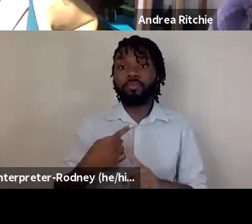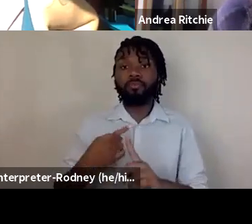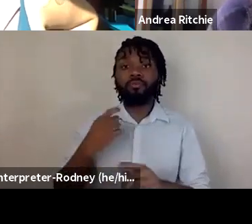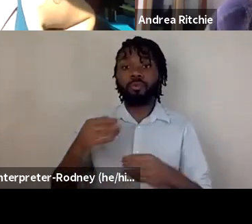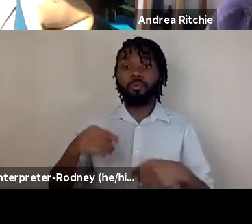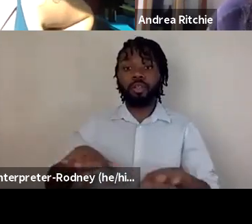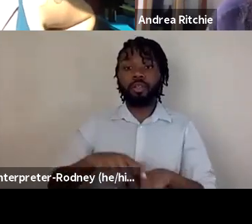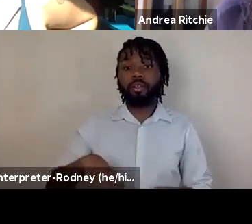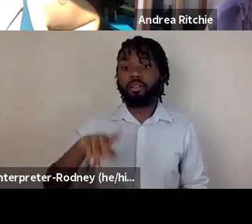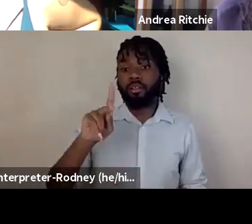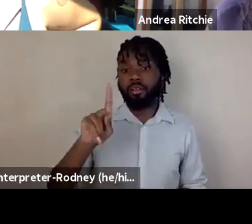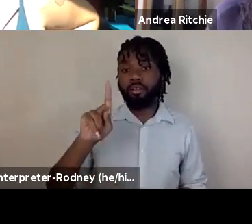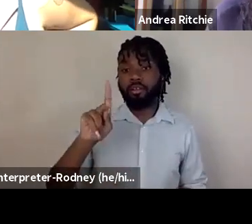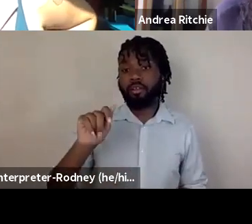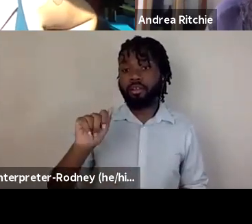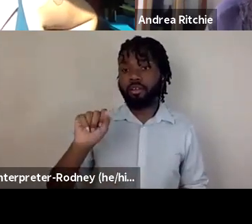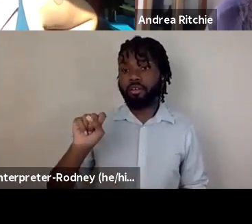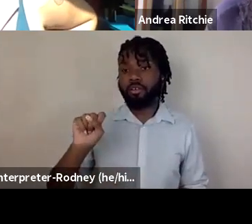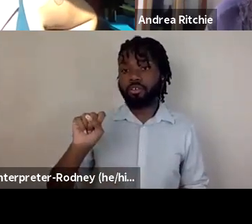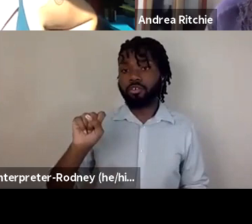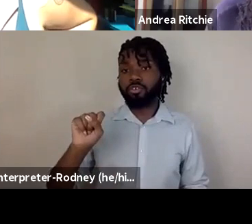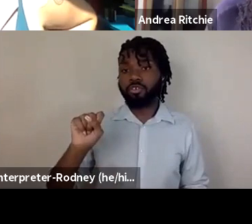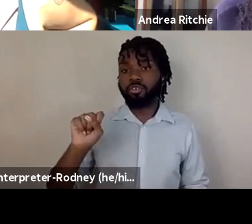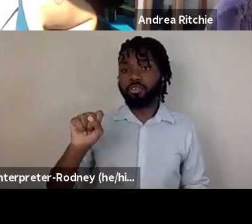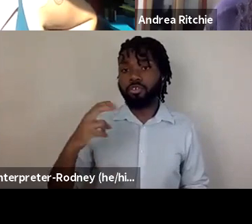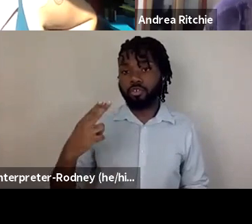K-A-S-H-A-Y-A.